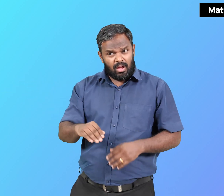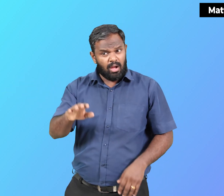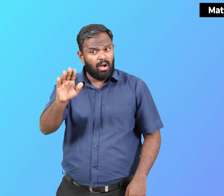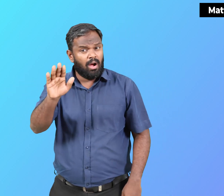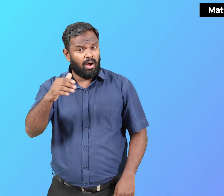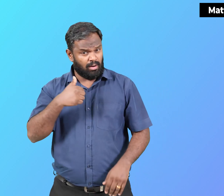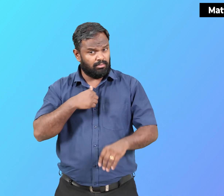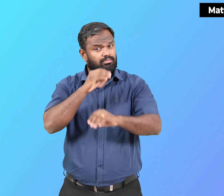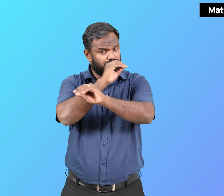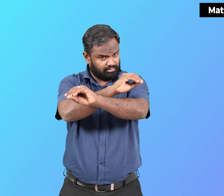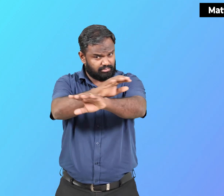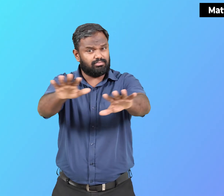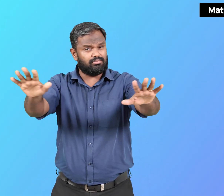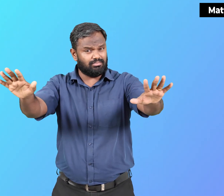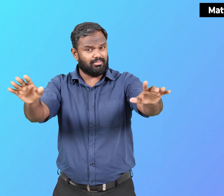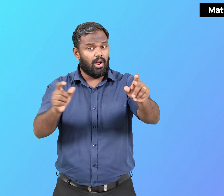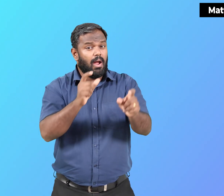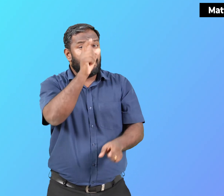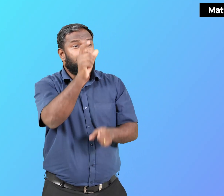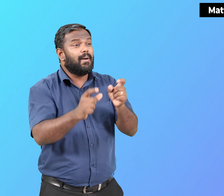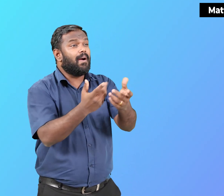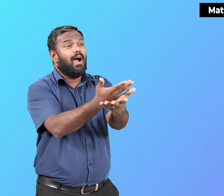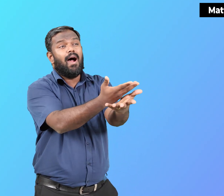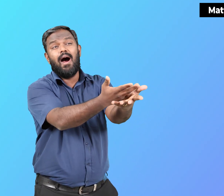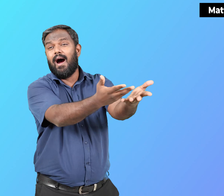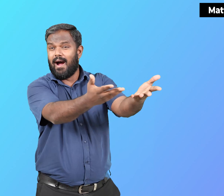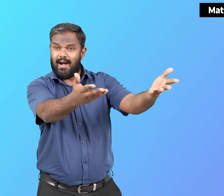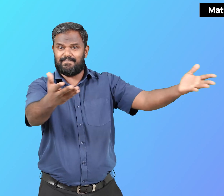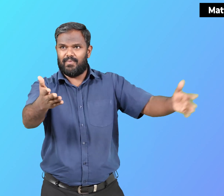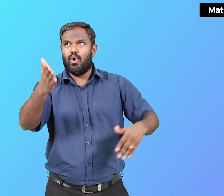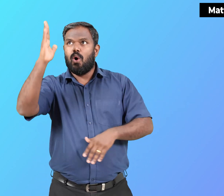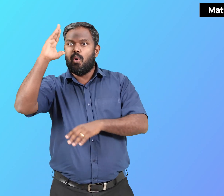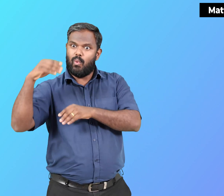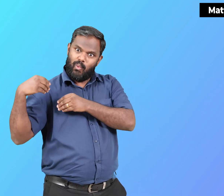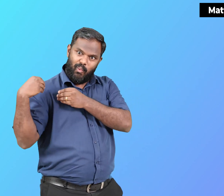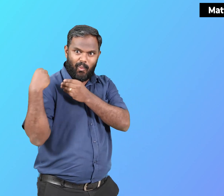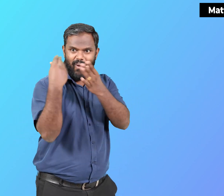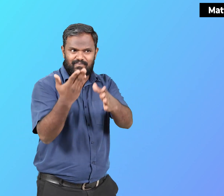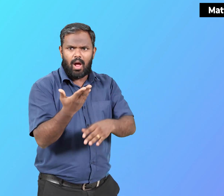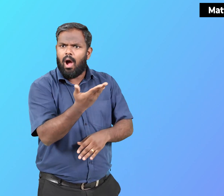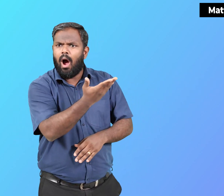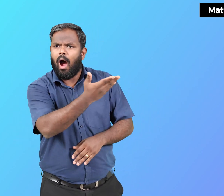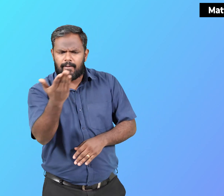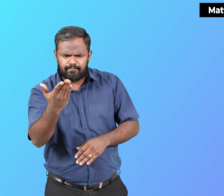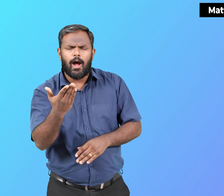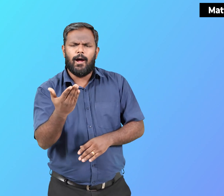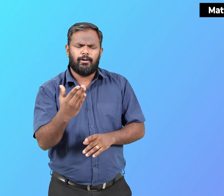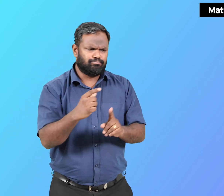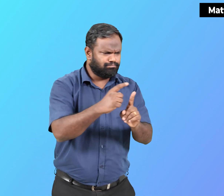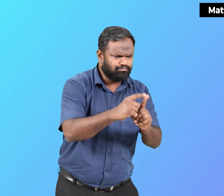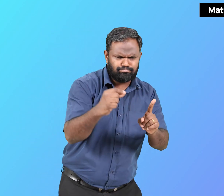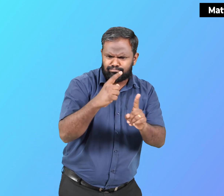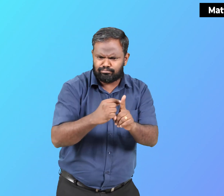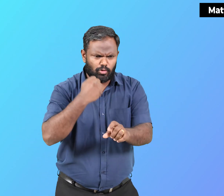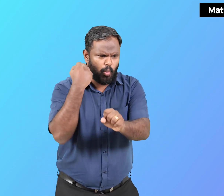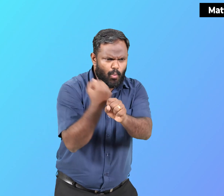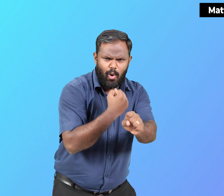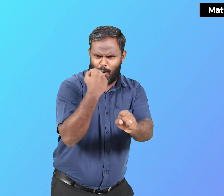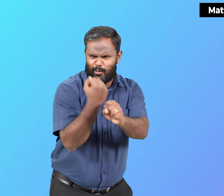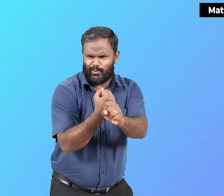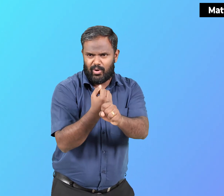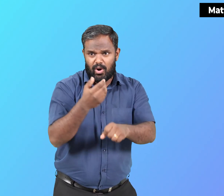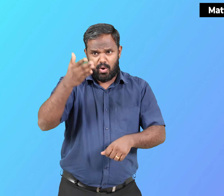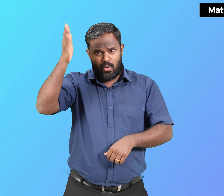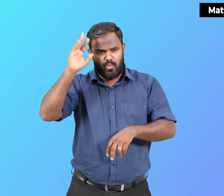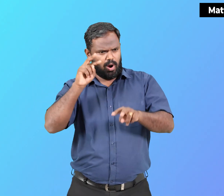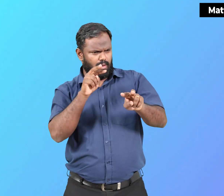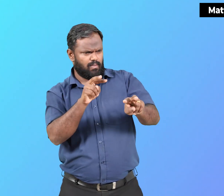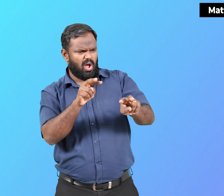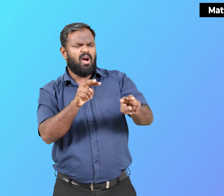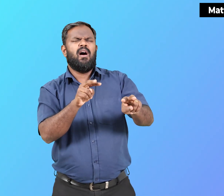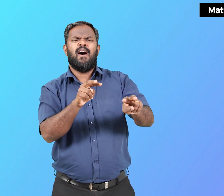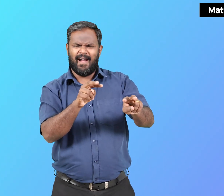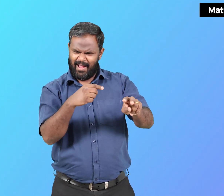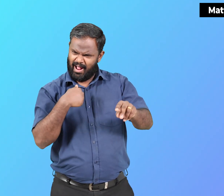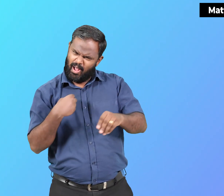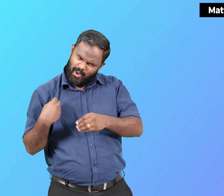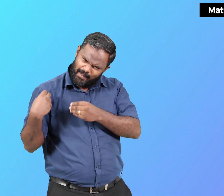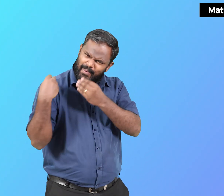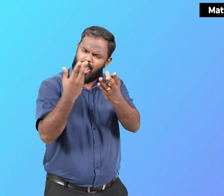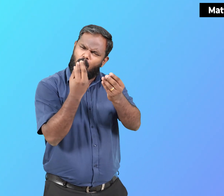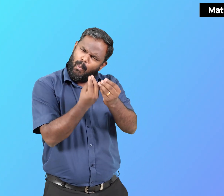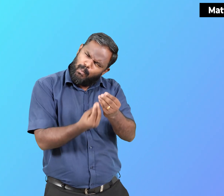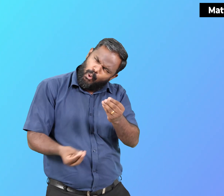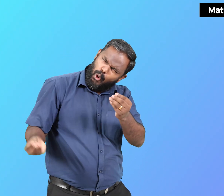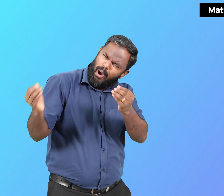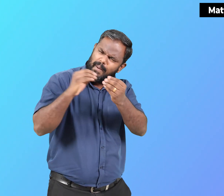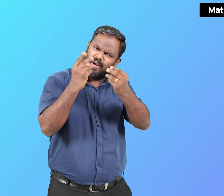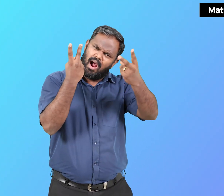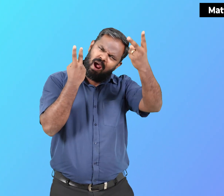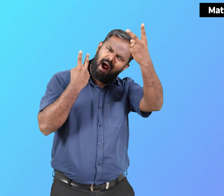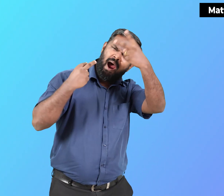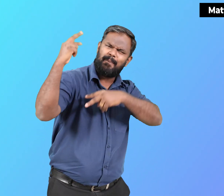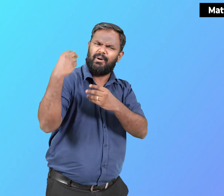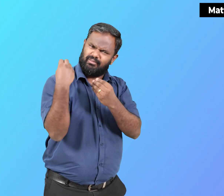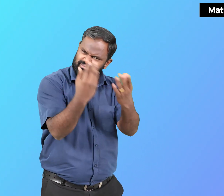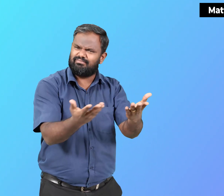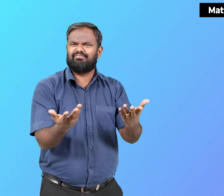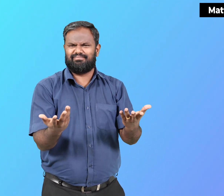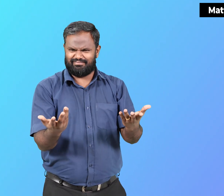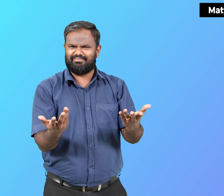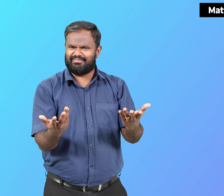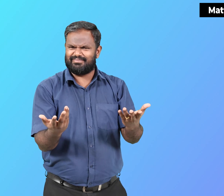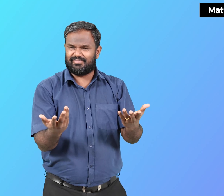Everyone who has made a profit will get more. They will have much more than they need.